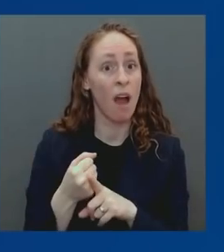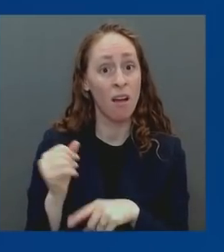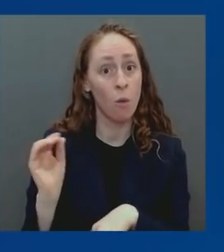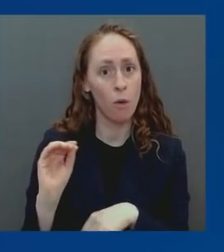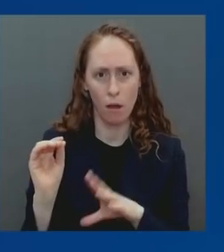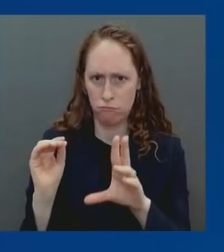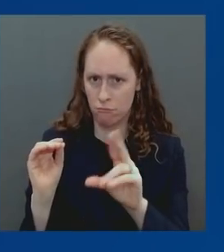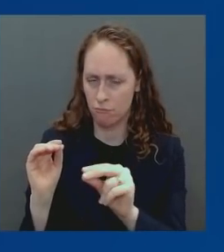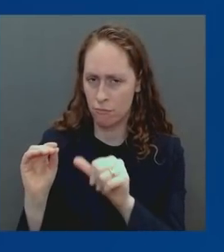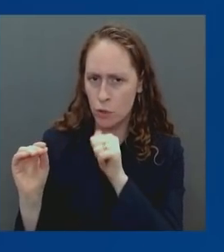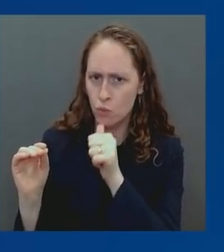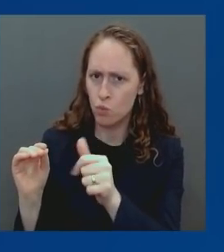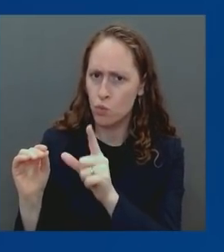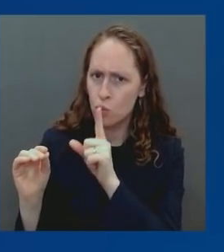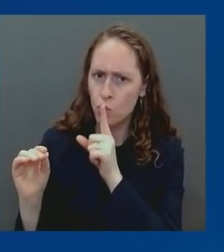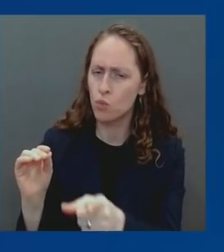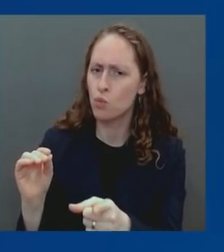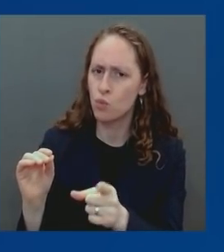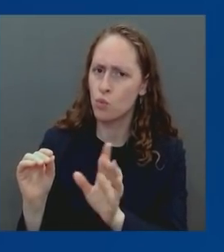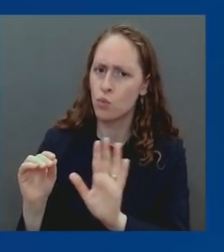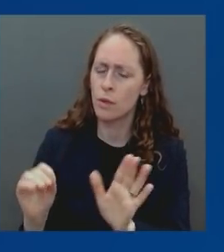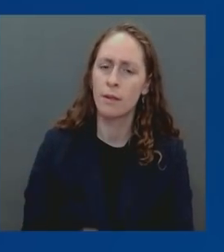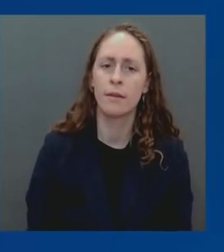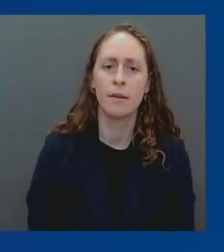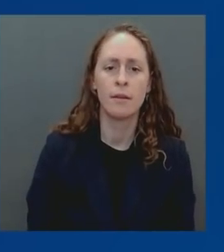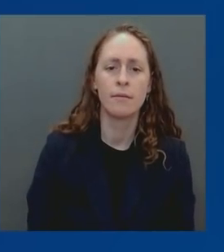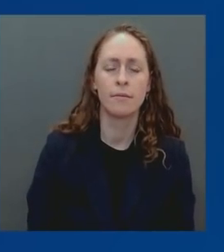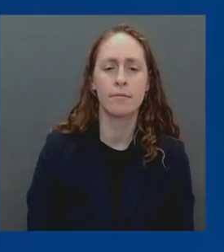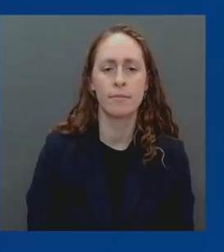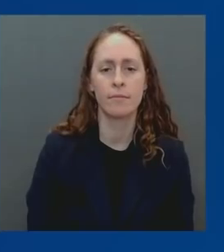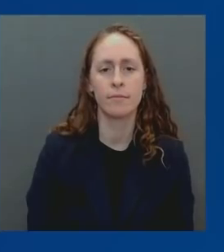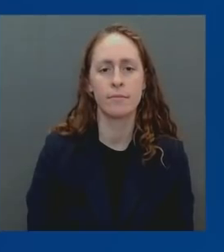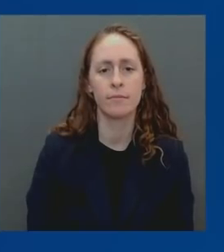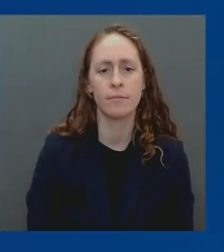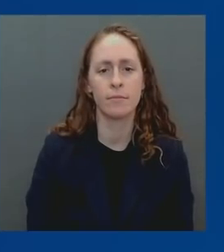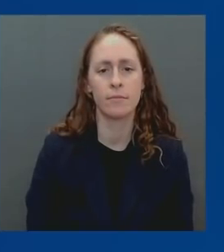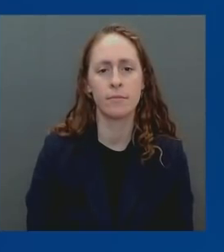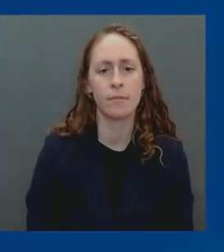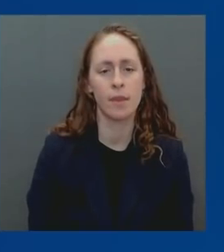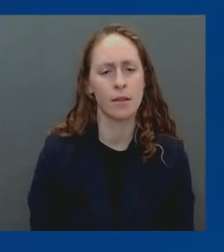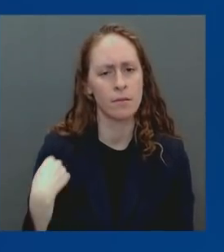We will continue to reevaluate, and we know people are anxious. Mr. Zients: Next question, please.